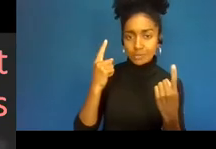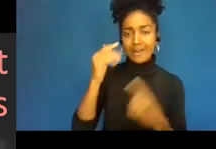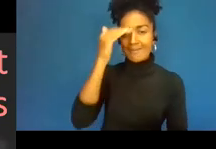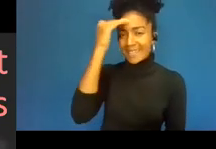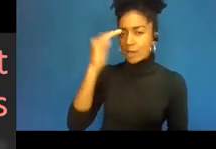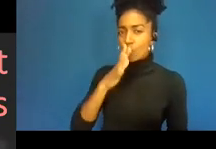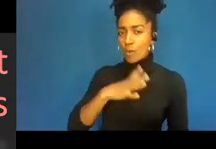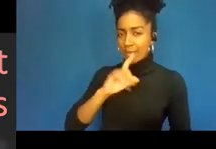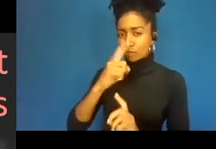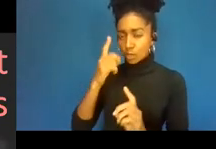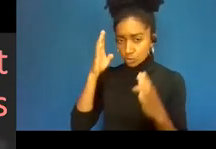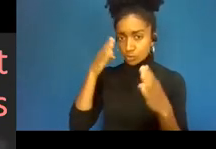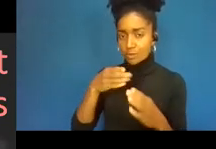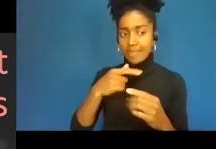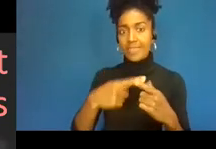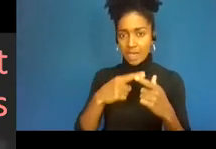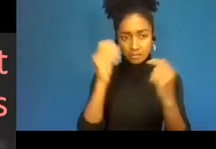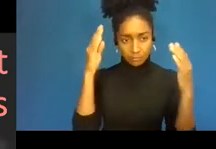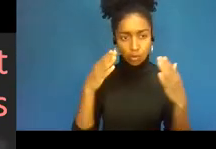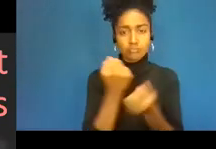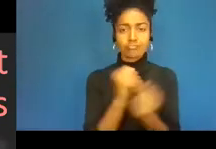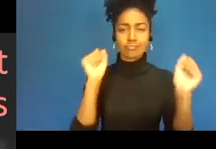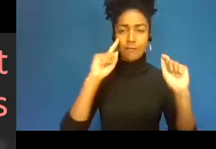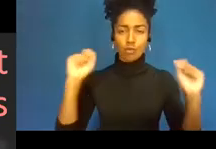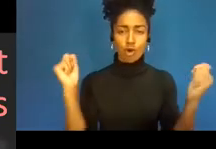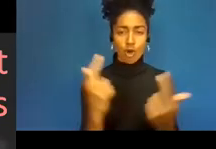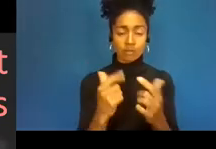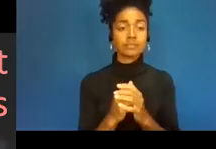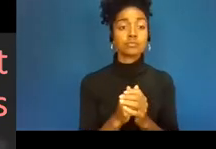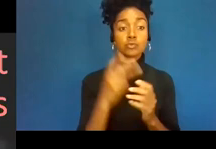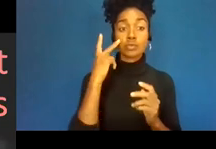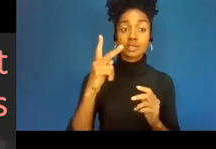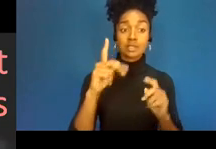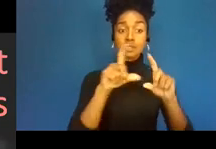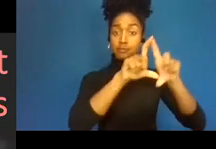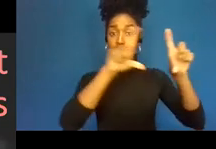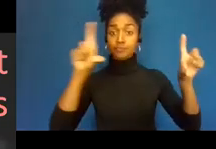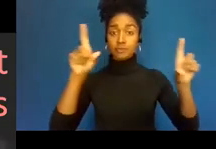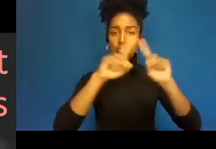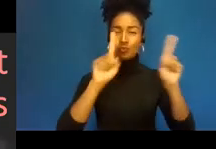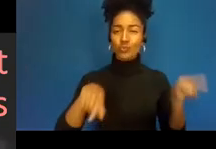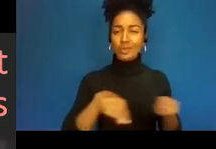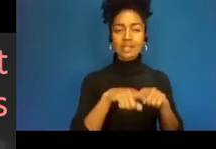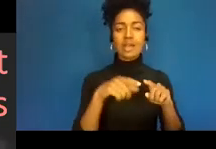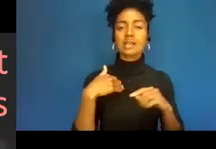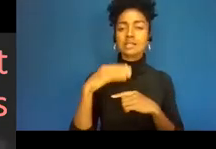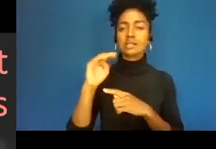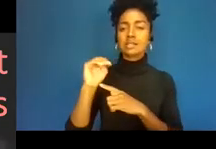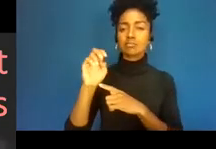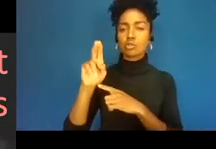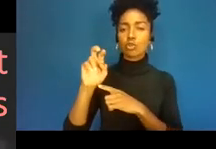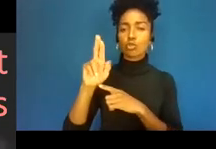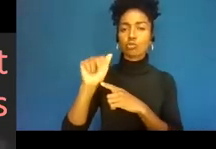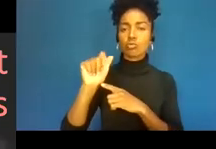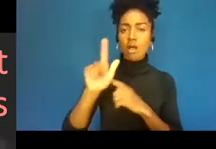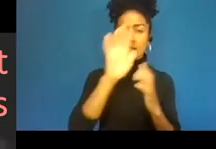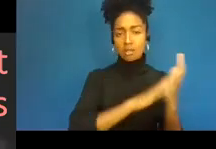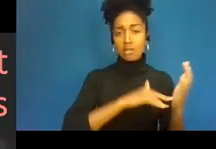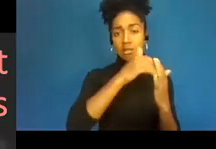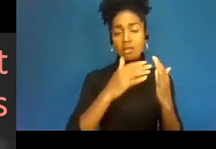So you'll see here at the top of this screen a mural that features, rest her soul, Breonna Taylor.